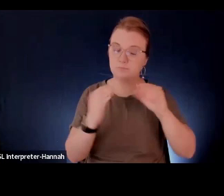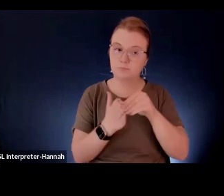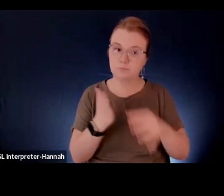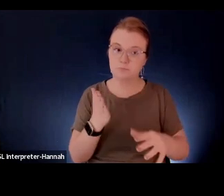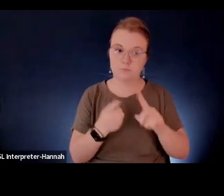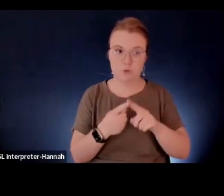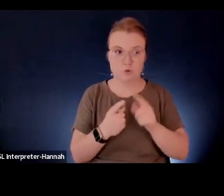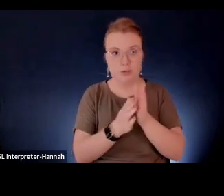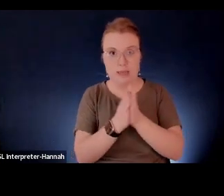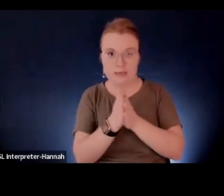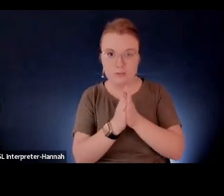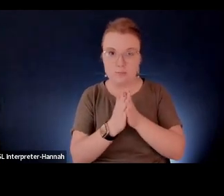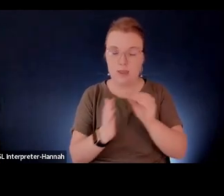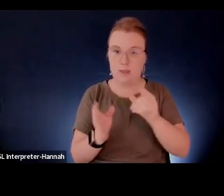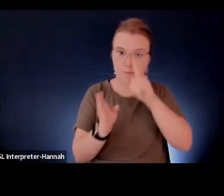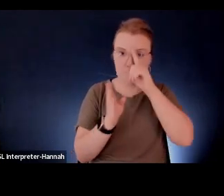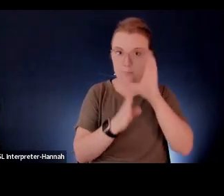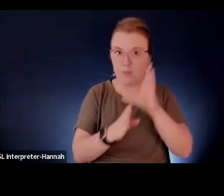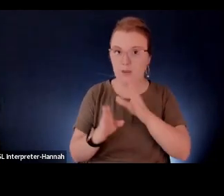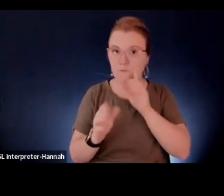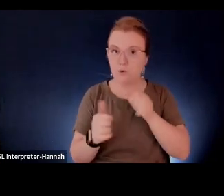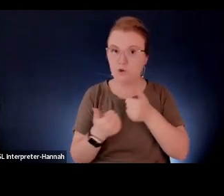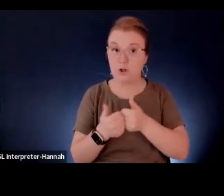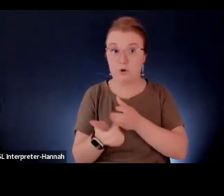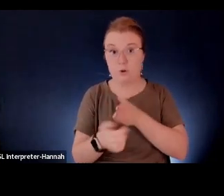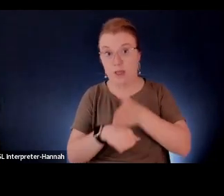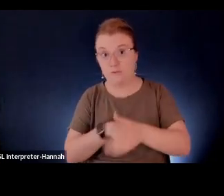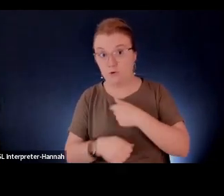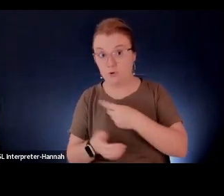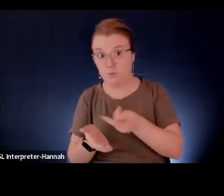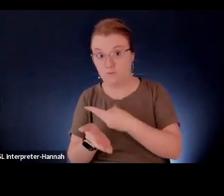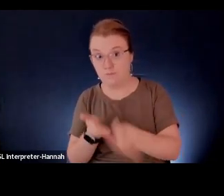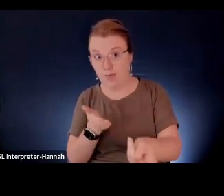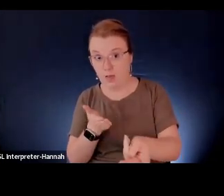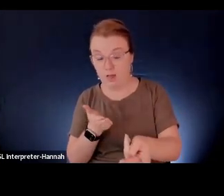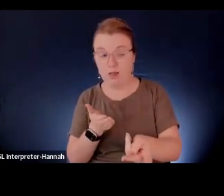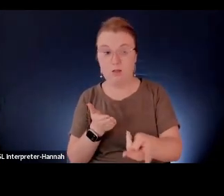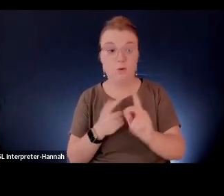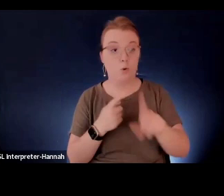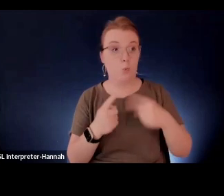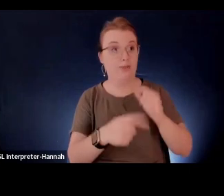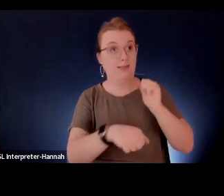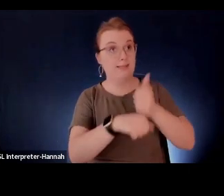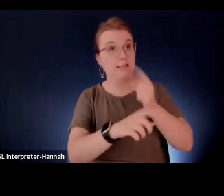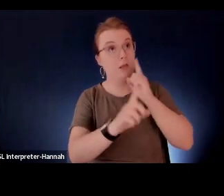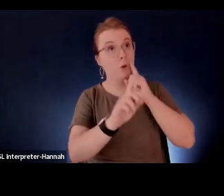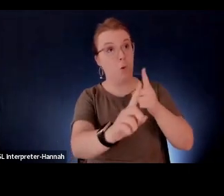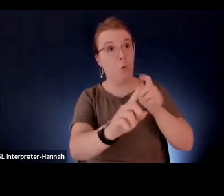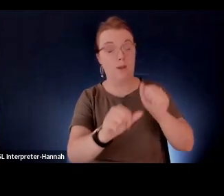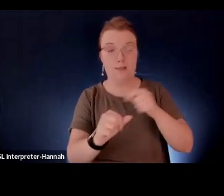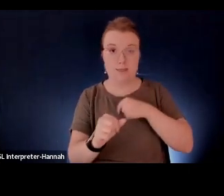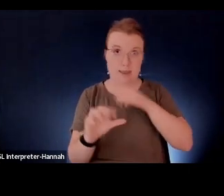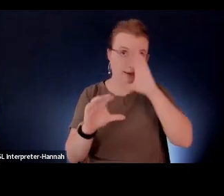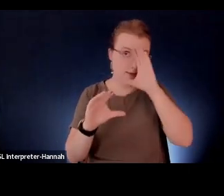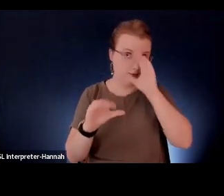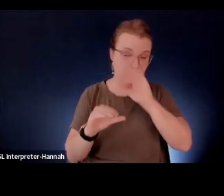and plan for challenges after they fail. Once when they set a goal, can they anticipate and plan for future challenges?